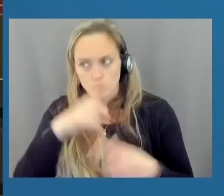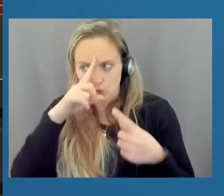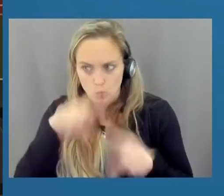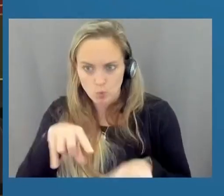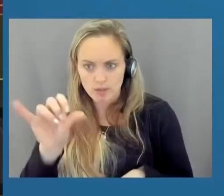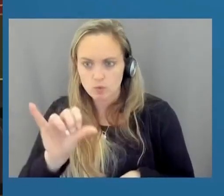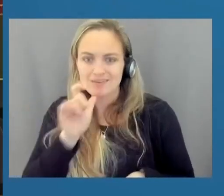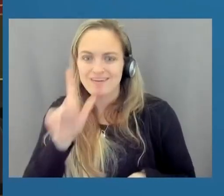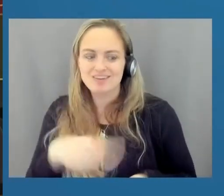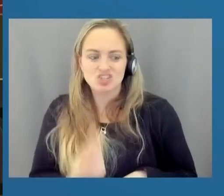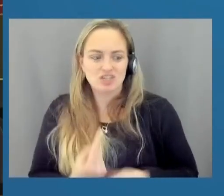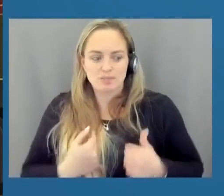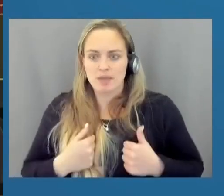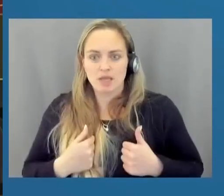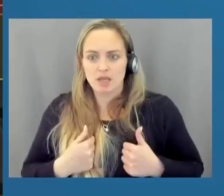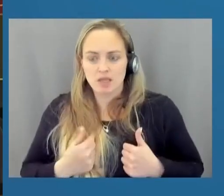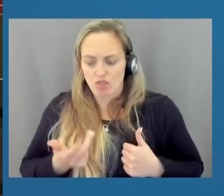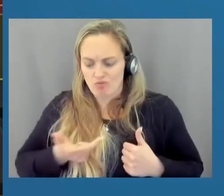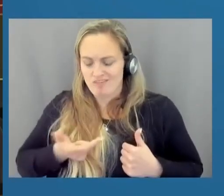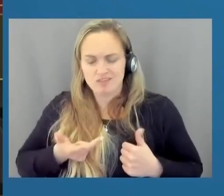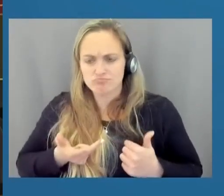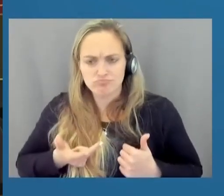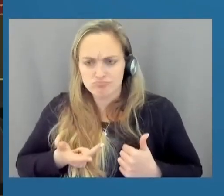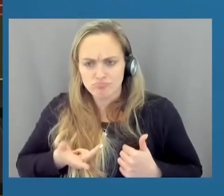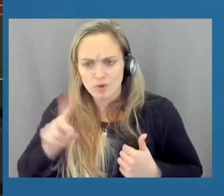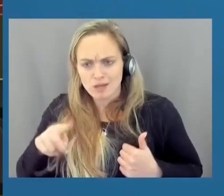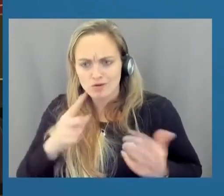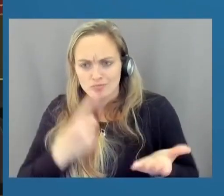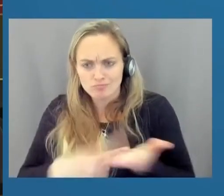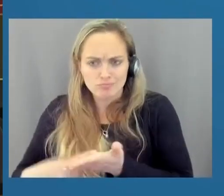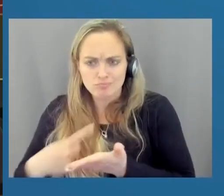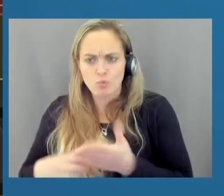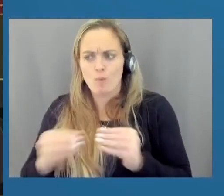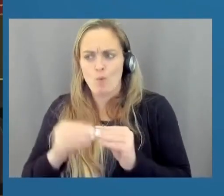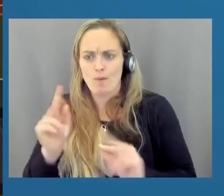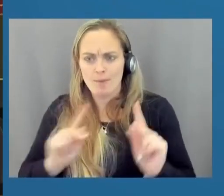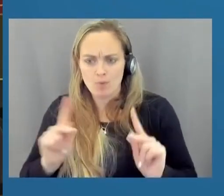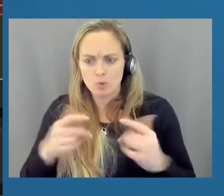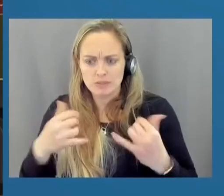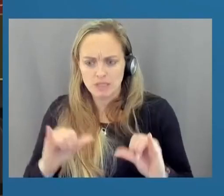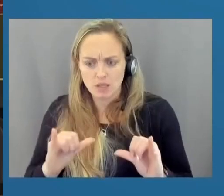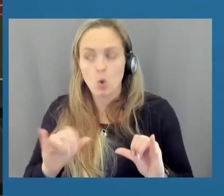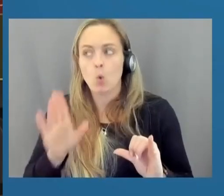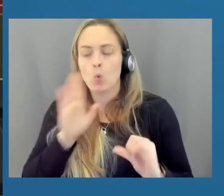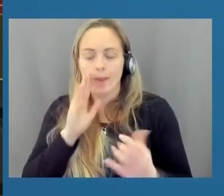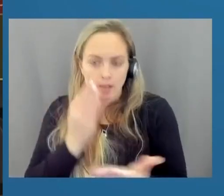it's truly not just the three of us we have to have conversations with a wider group of people, so we will get there, we'll get there.